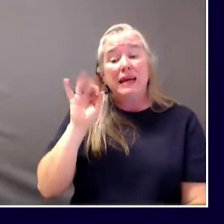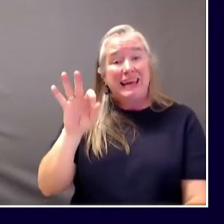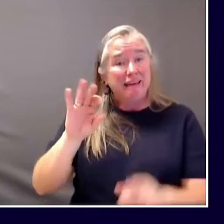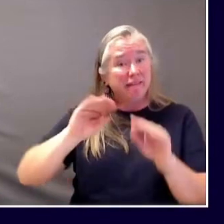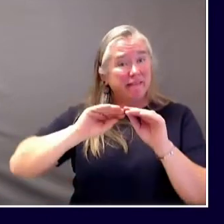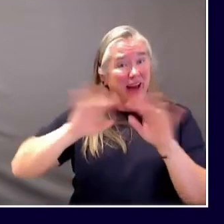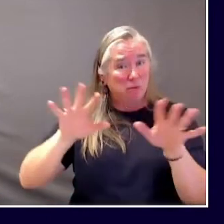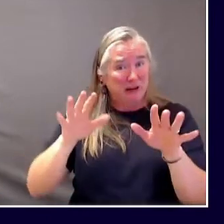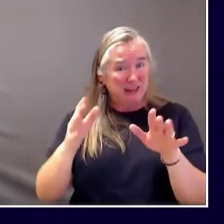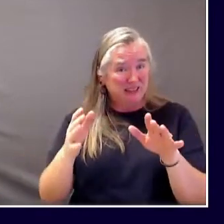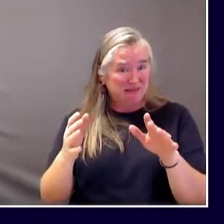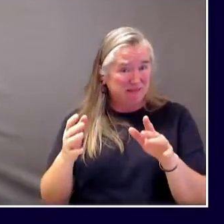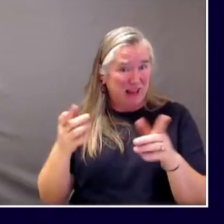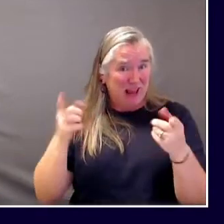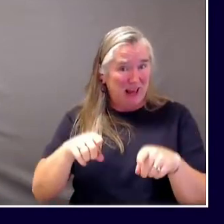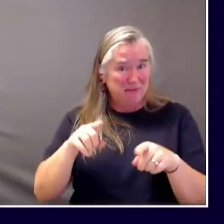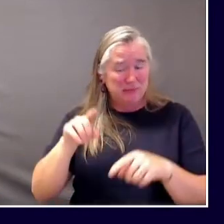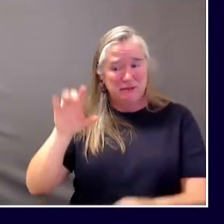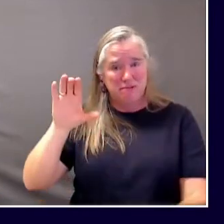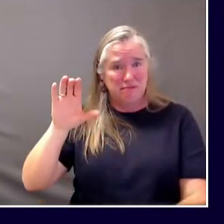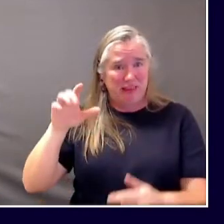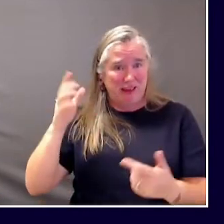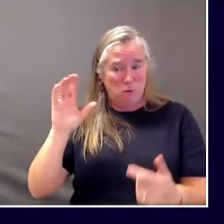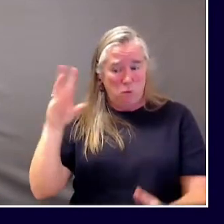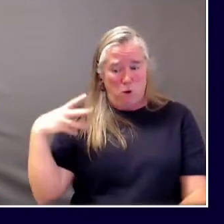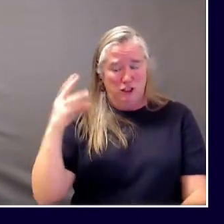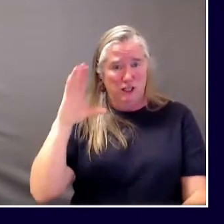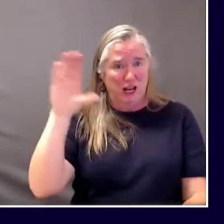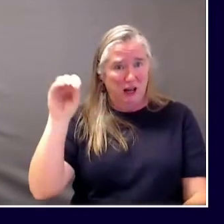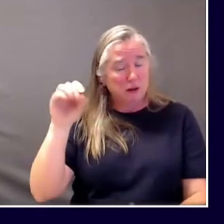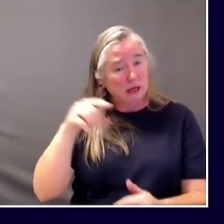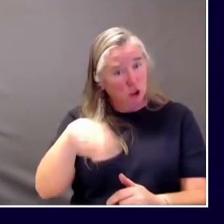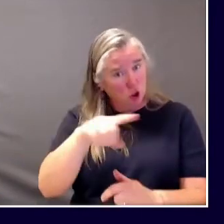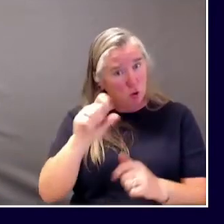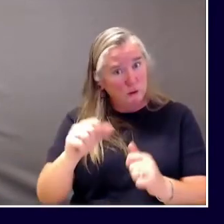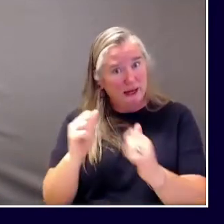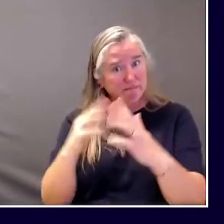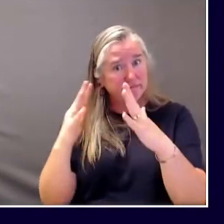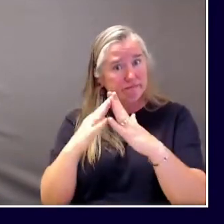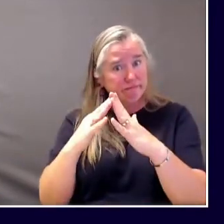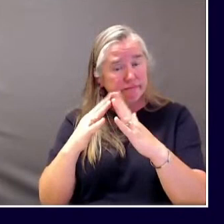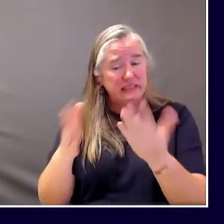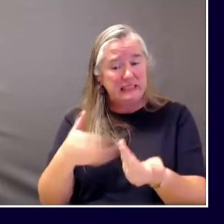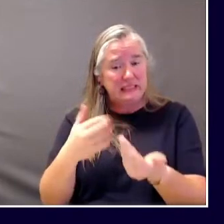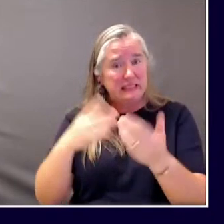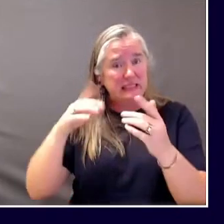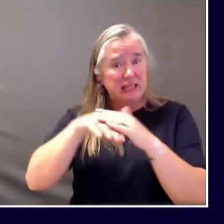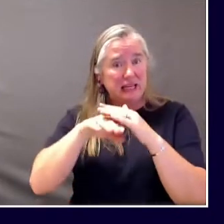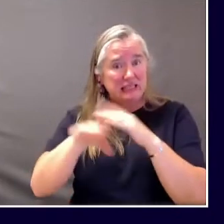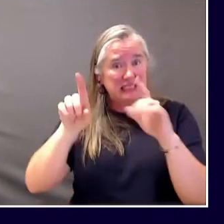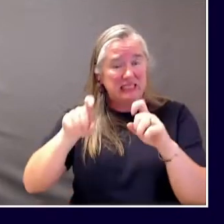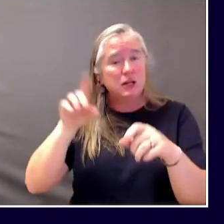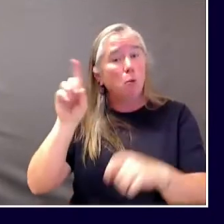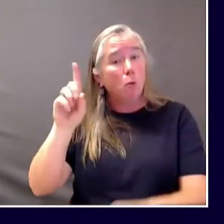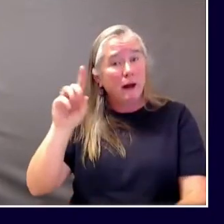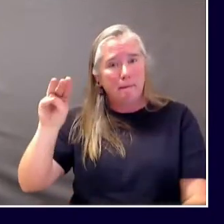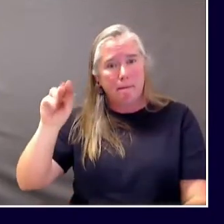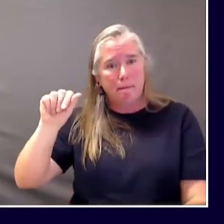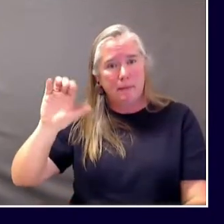there anything the CDC can do to stand up easy access testing